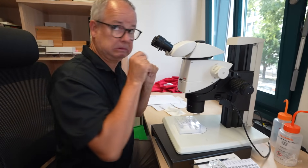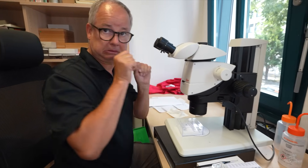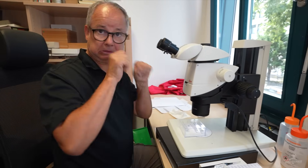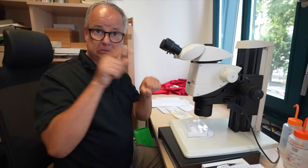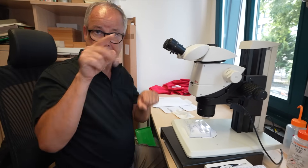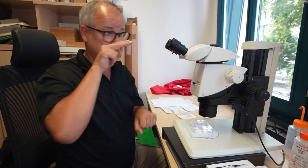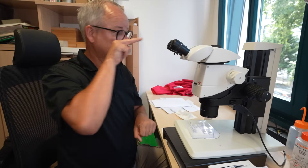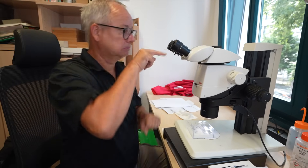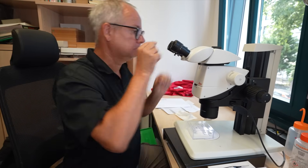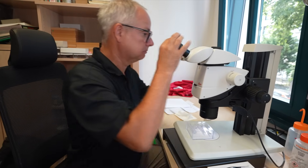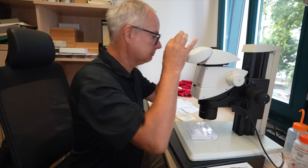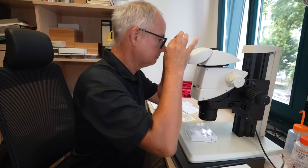You can see through here.